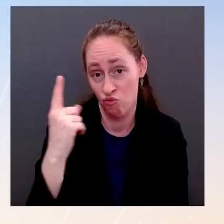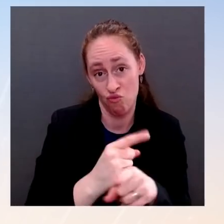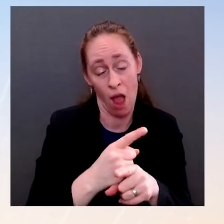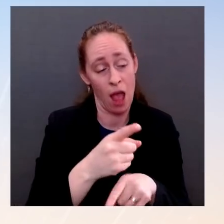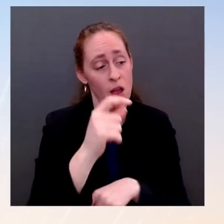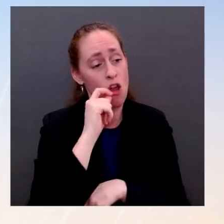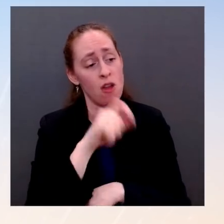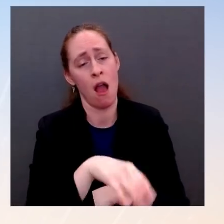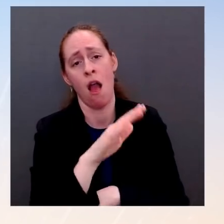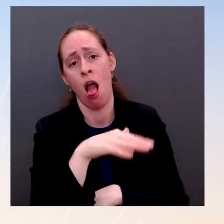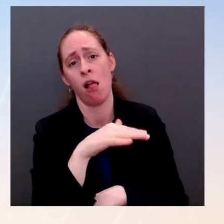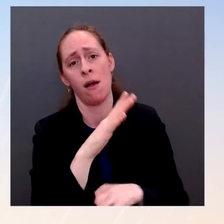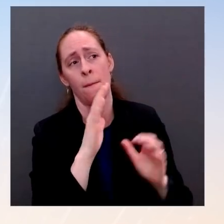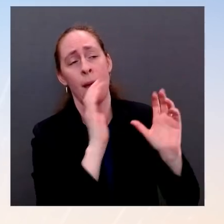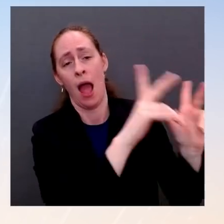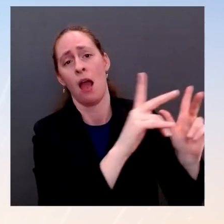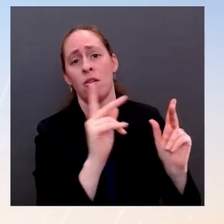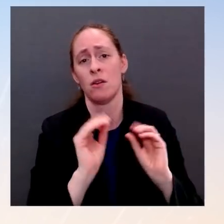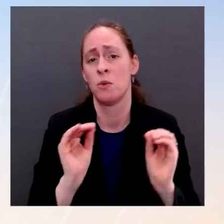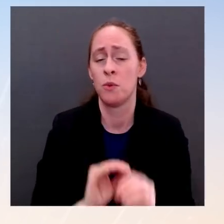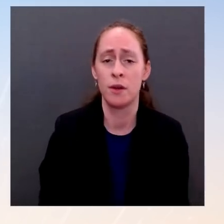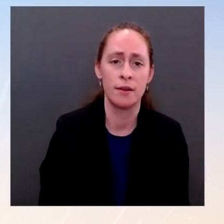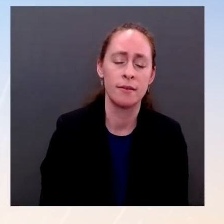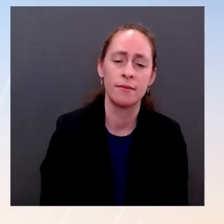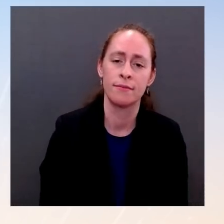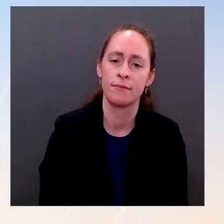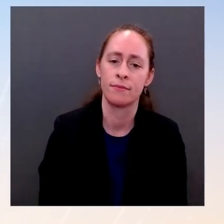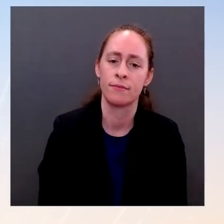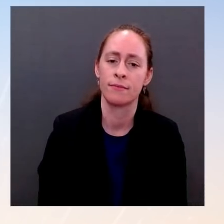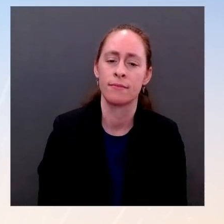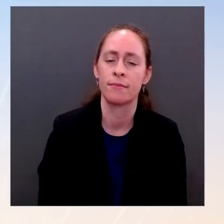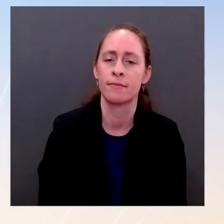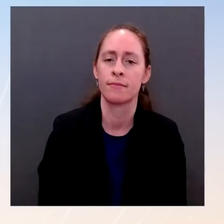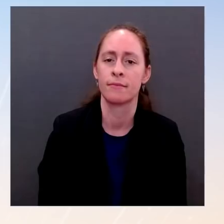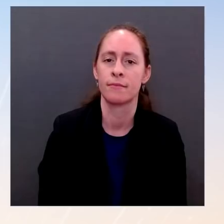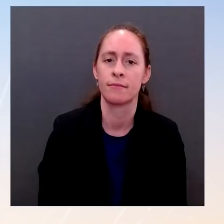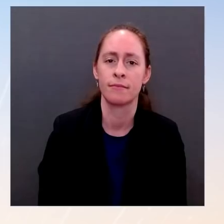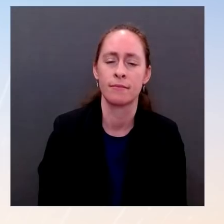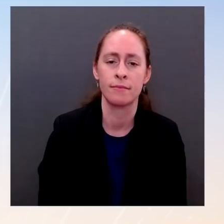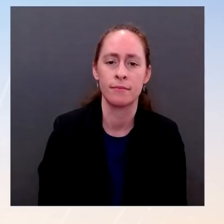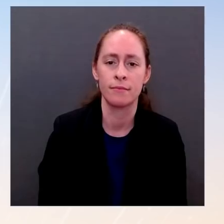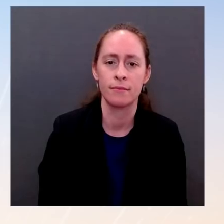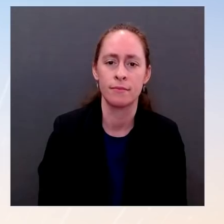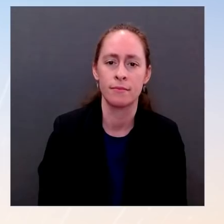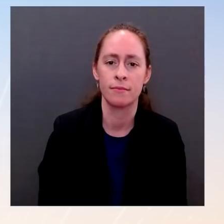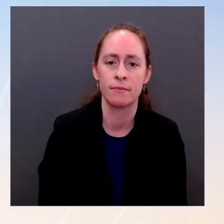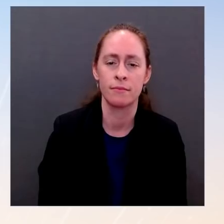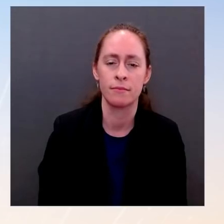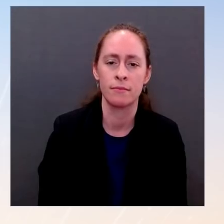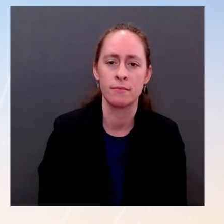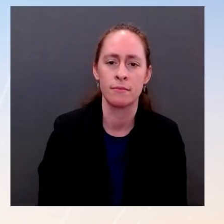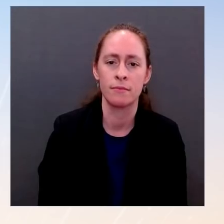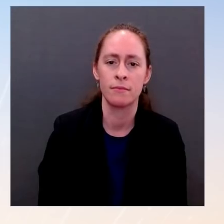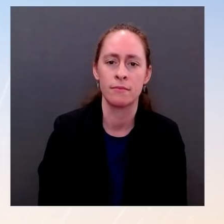between the Secretary of State and Lavrov that may happen next week. What gives the administration hope